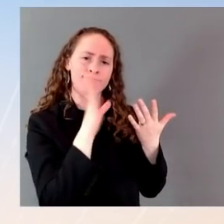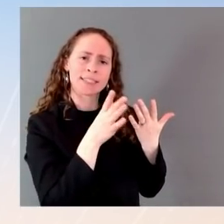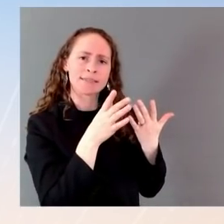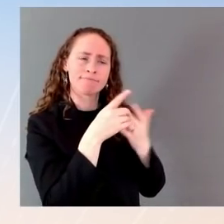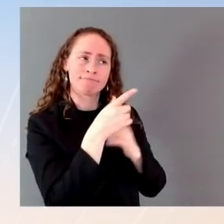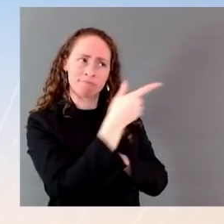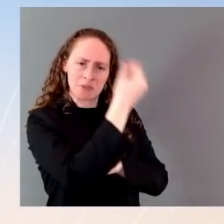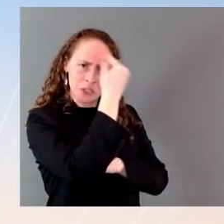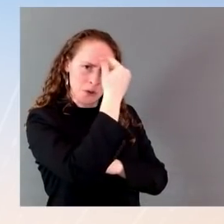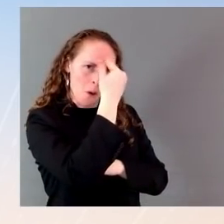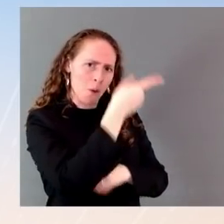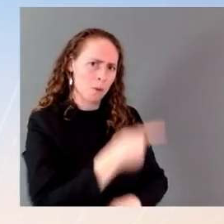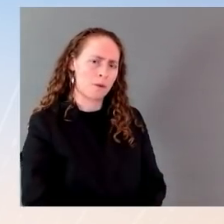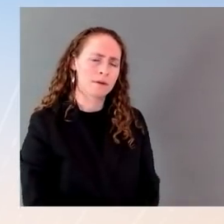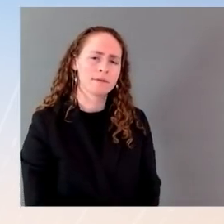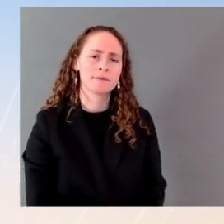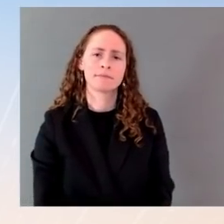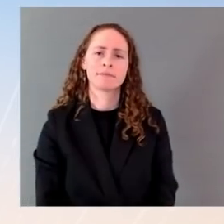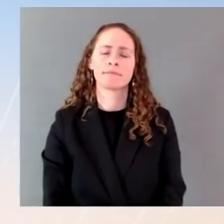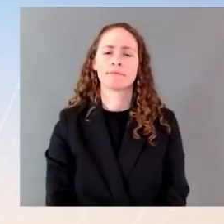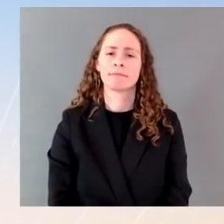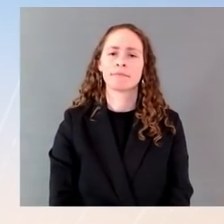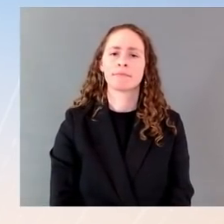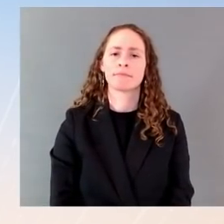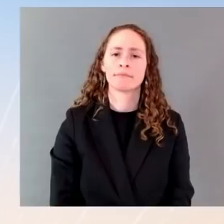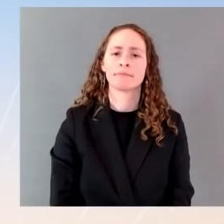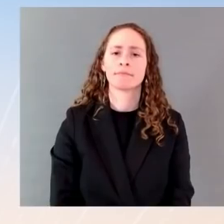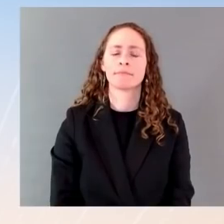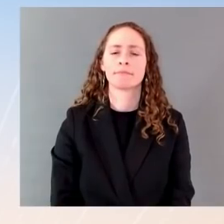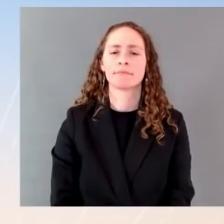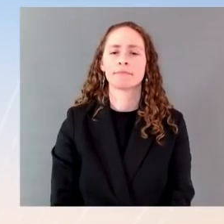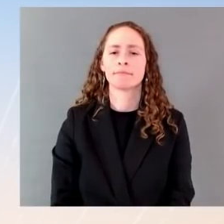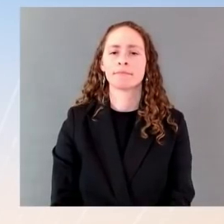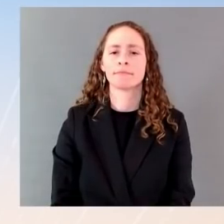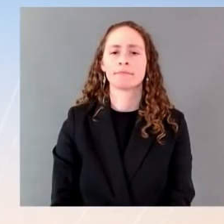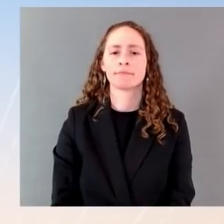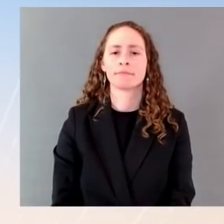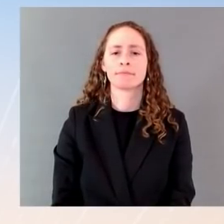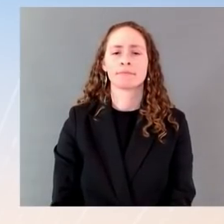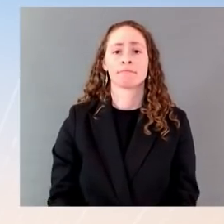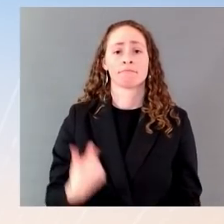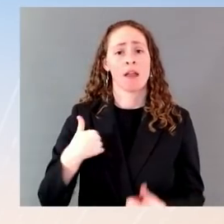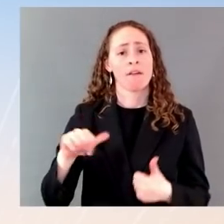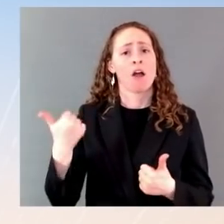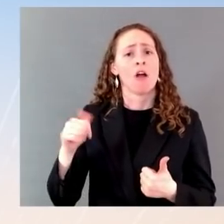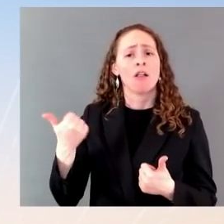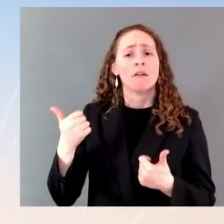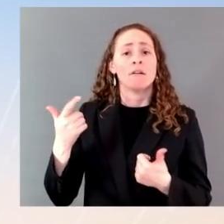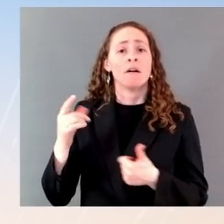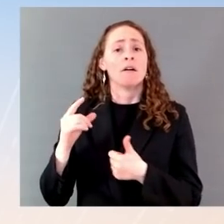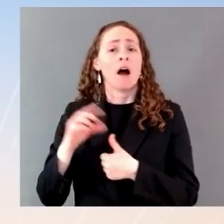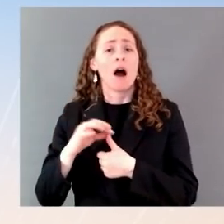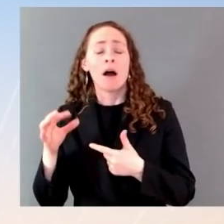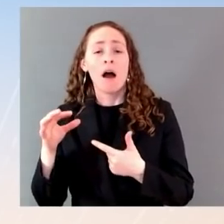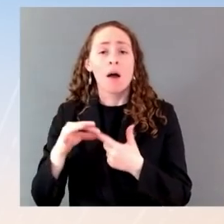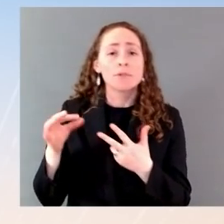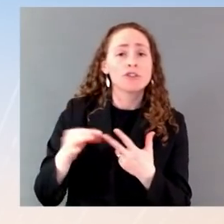and by which we can address NATO and American security concerns and Russian security concerns through a larger mechanism consistent with the way we've operated